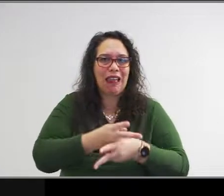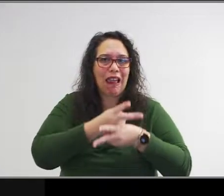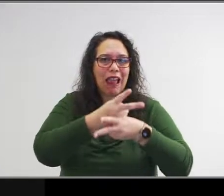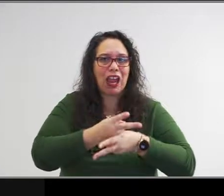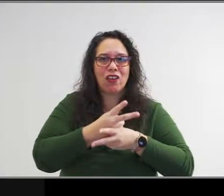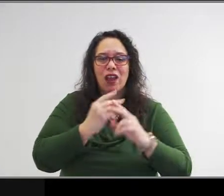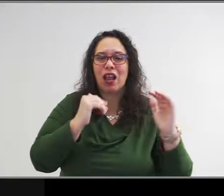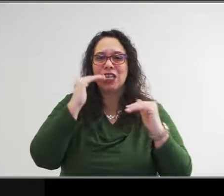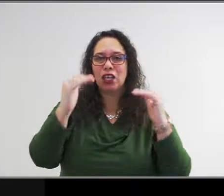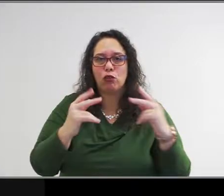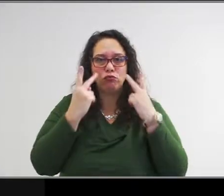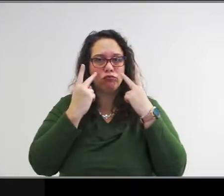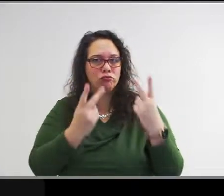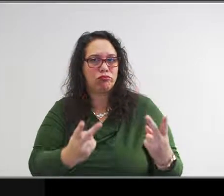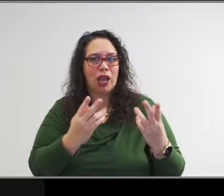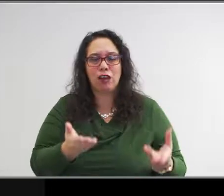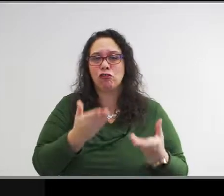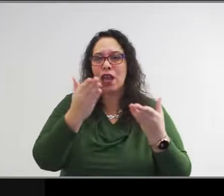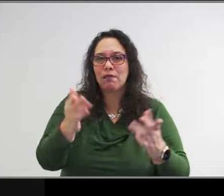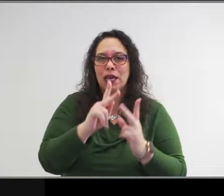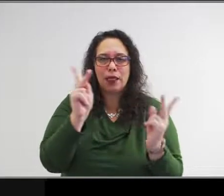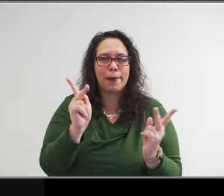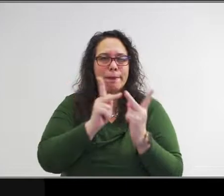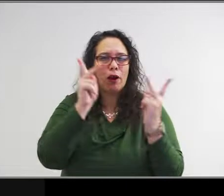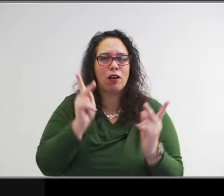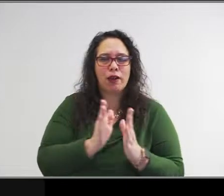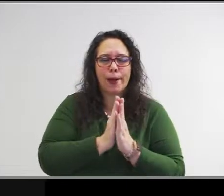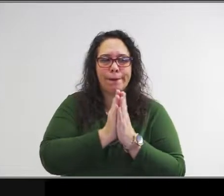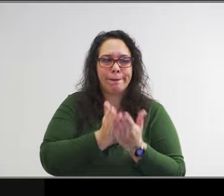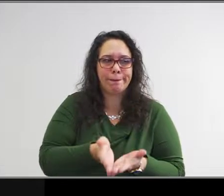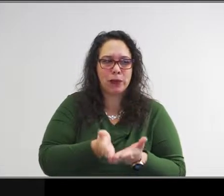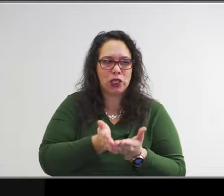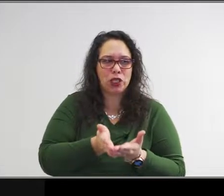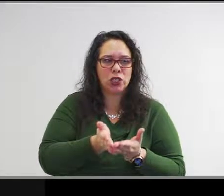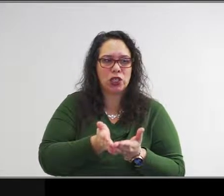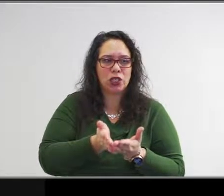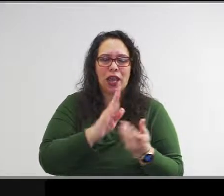and can recommend the perfect blacker at the perfect time.